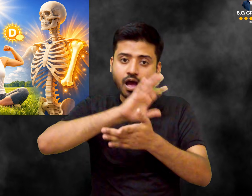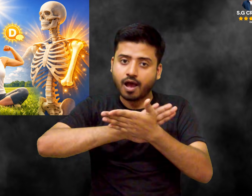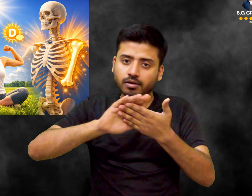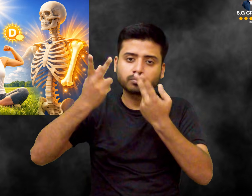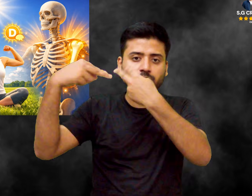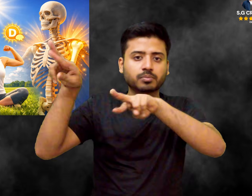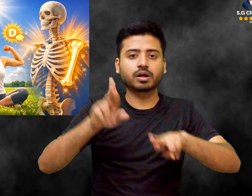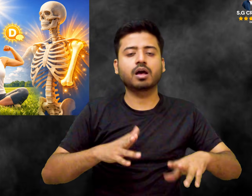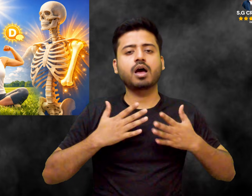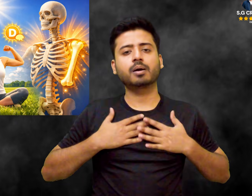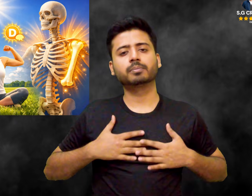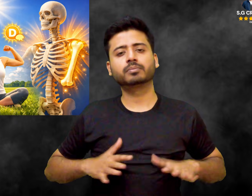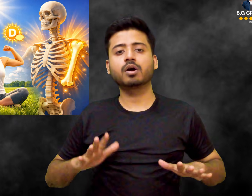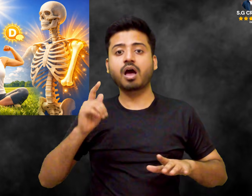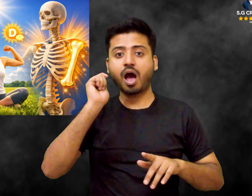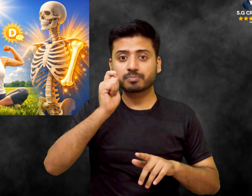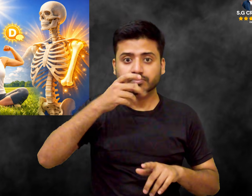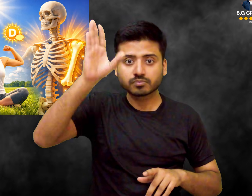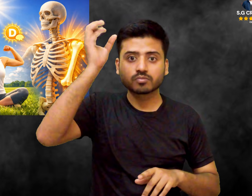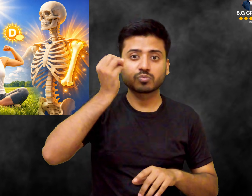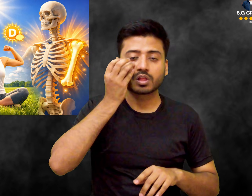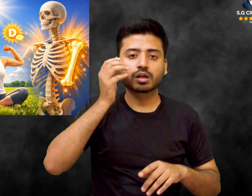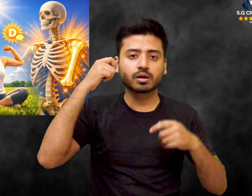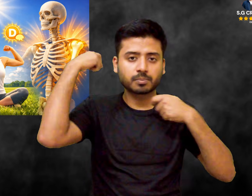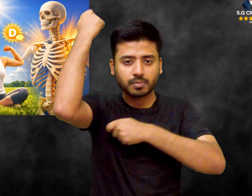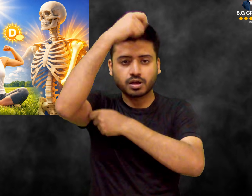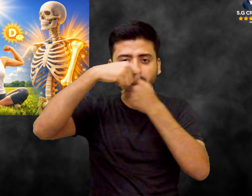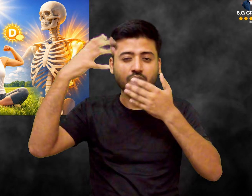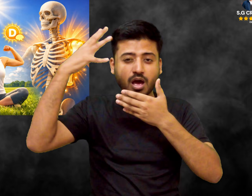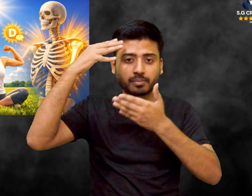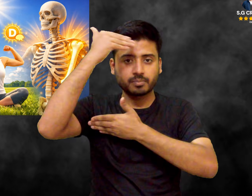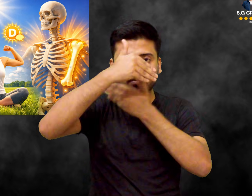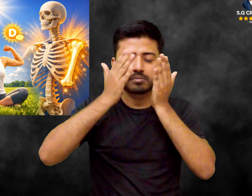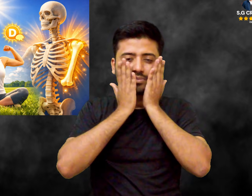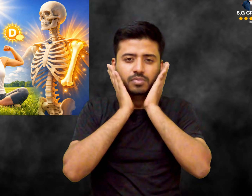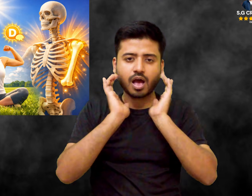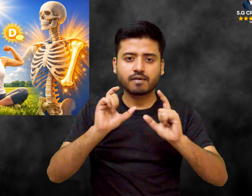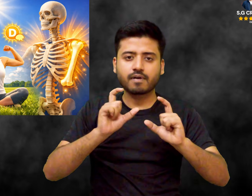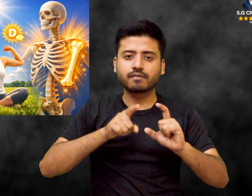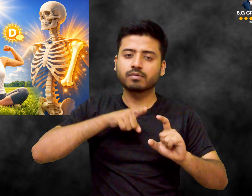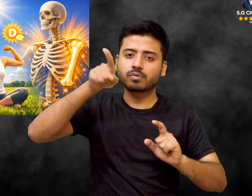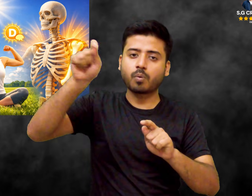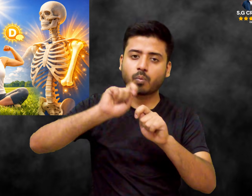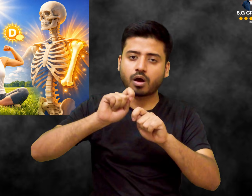strongest, making it the most efficient time to synthesize vitamin D duration. Just 10 to